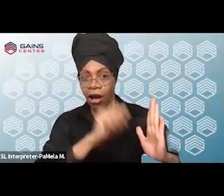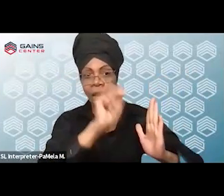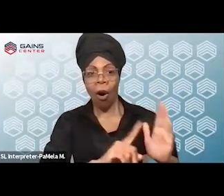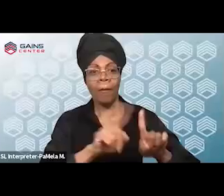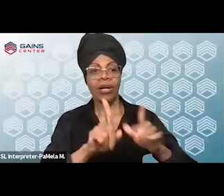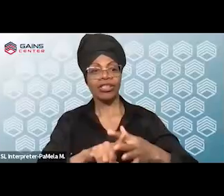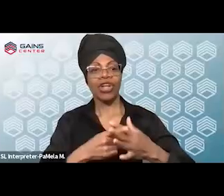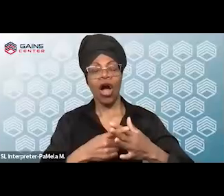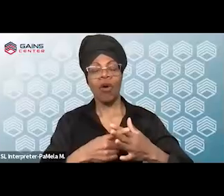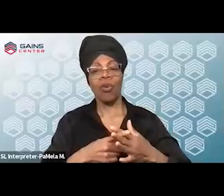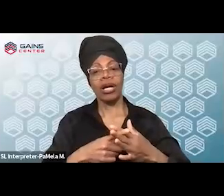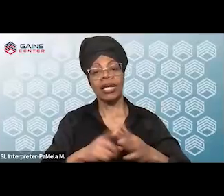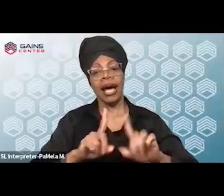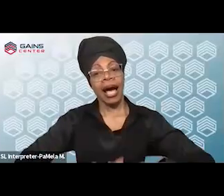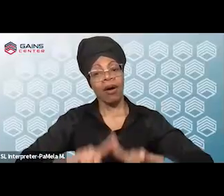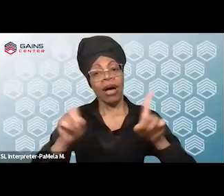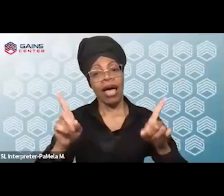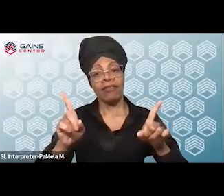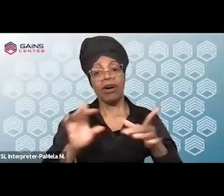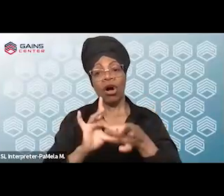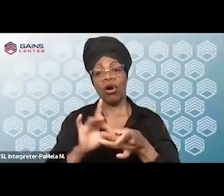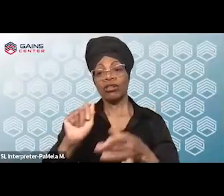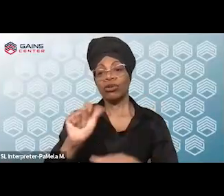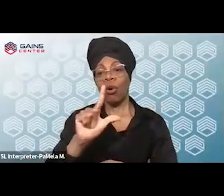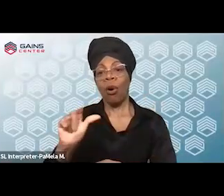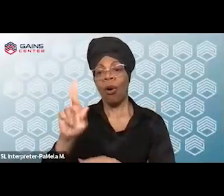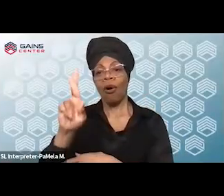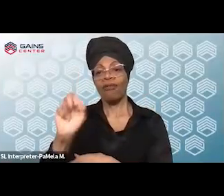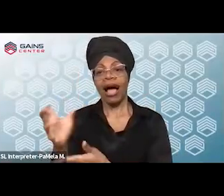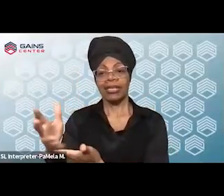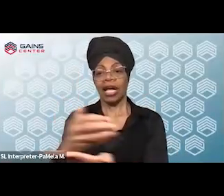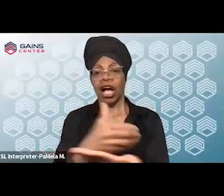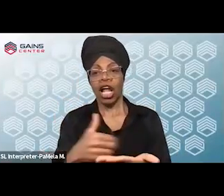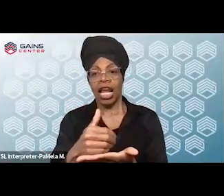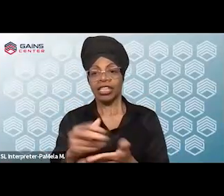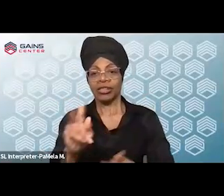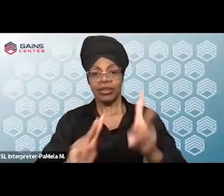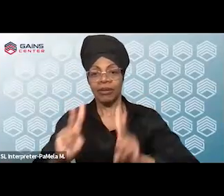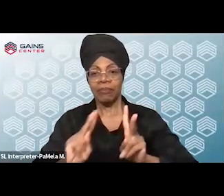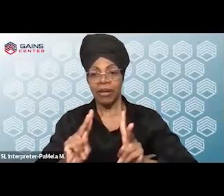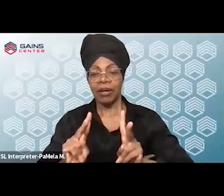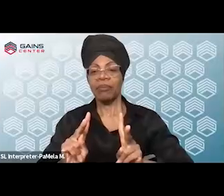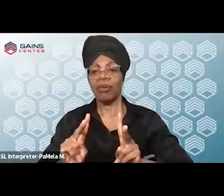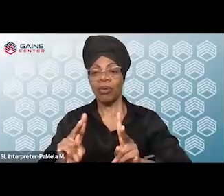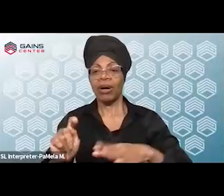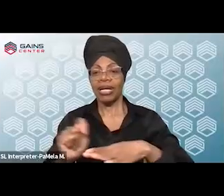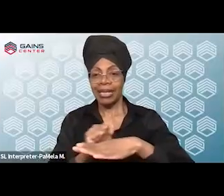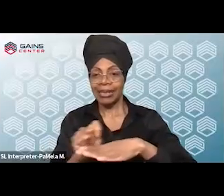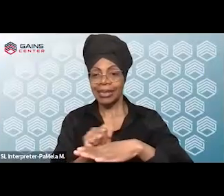However, according to All Rise collection personnel, exercise sensitivity to the invasive nature